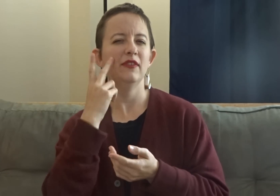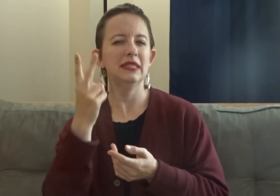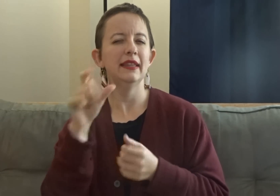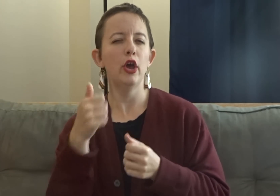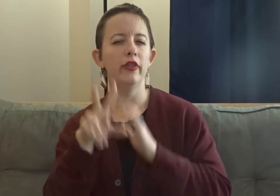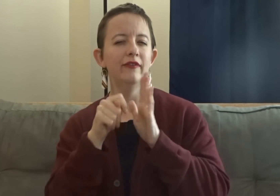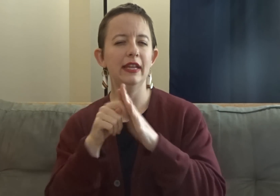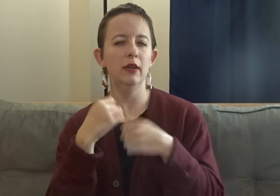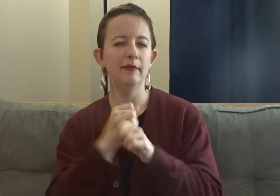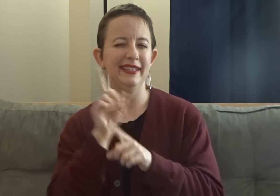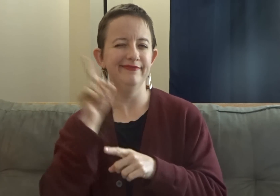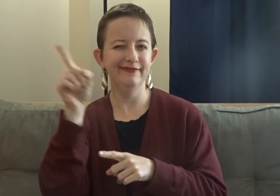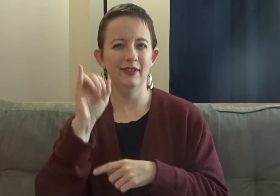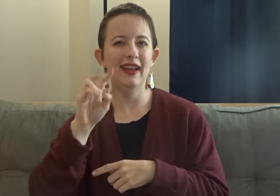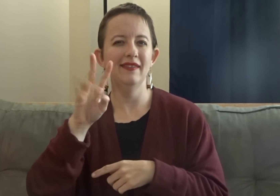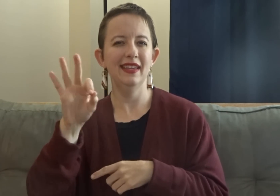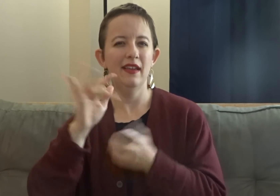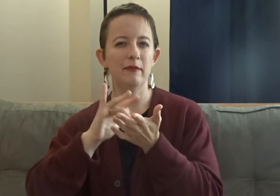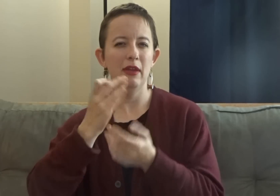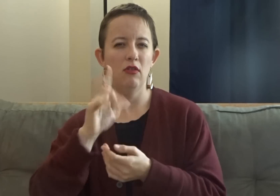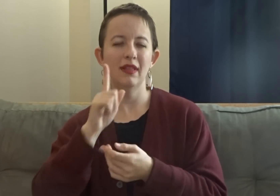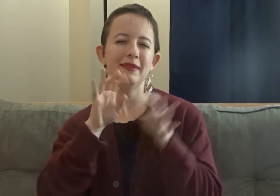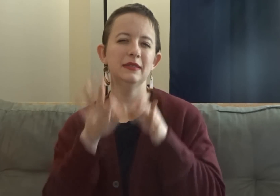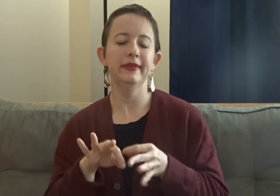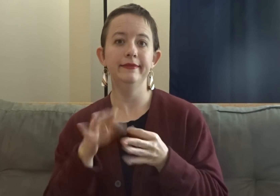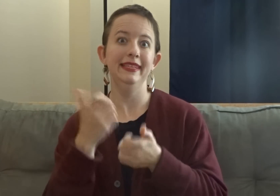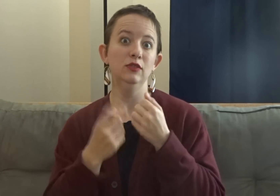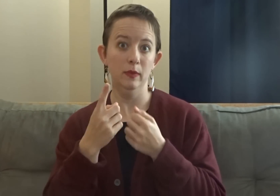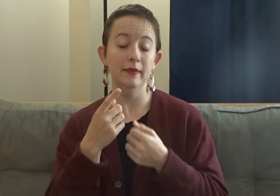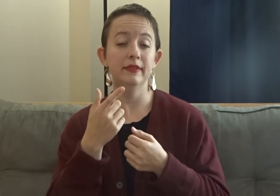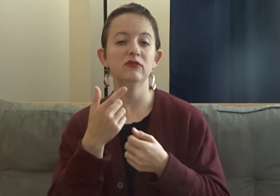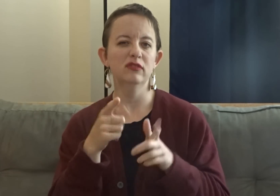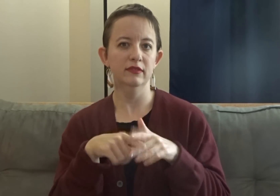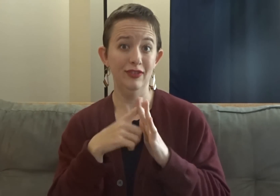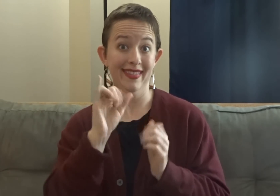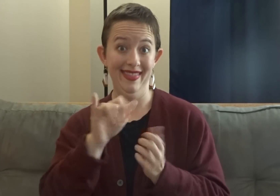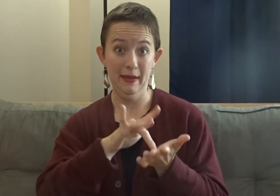That's just uh, if you saw the other IVF meds video haul, that explains about that one.